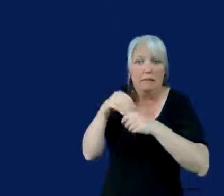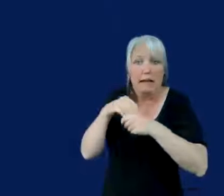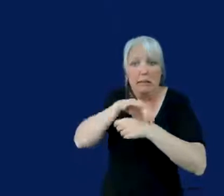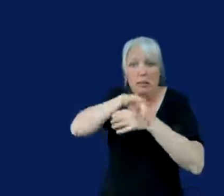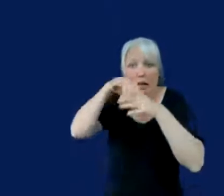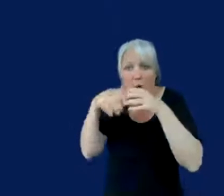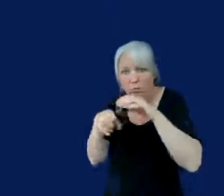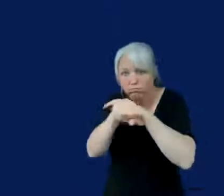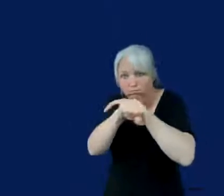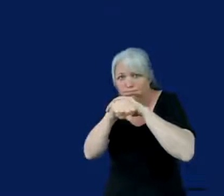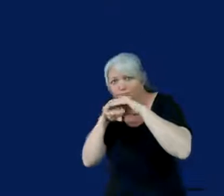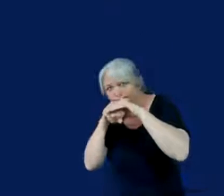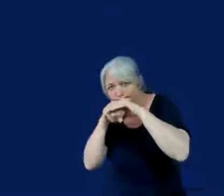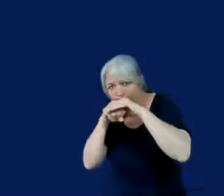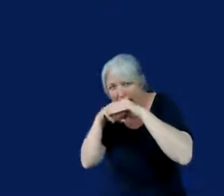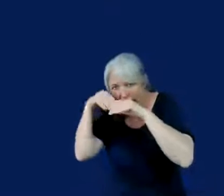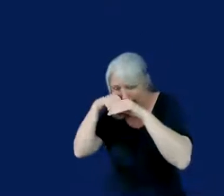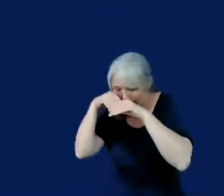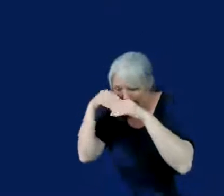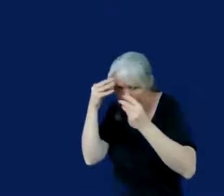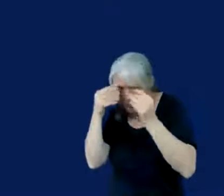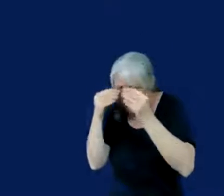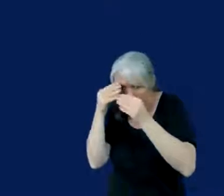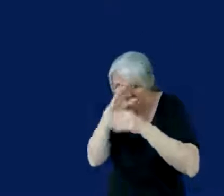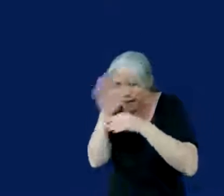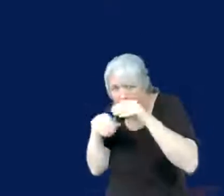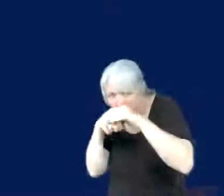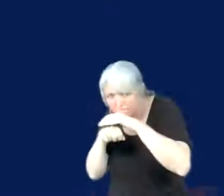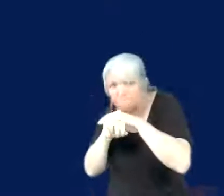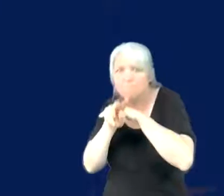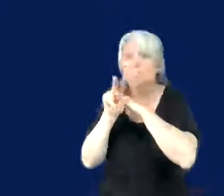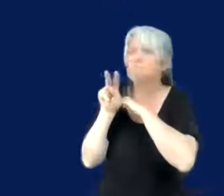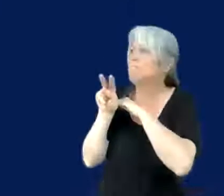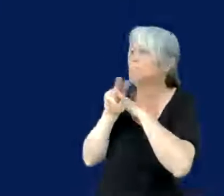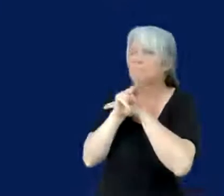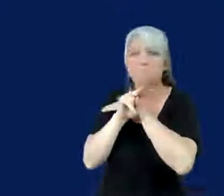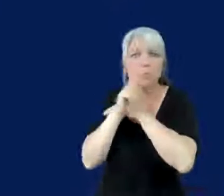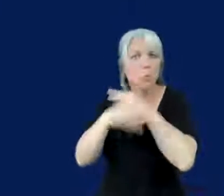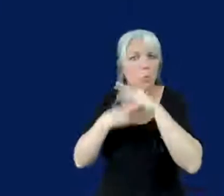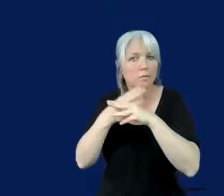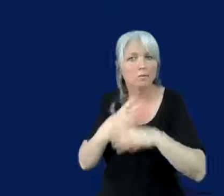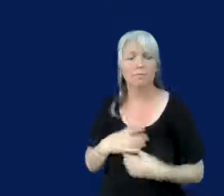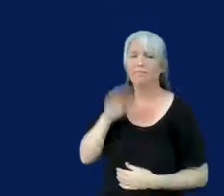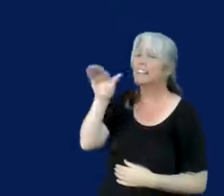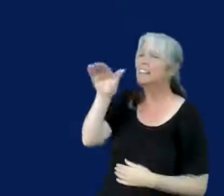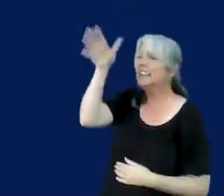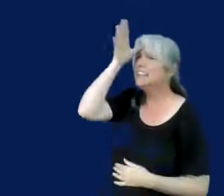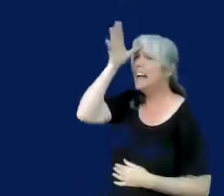things and not ever sticking his head out into the world. “Daddy, I was wondering.